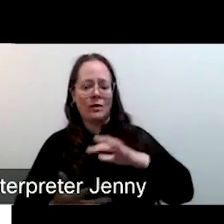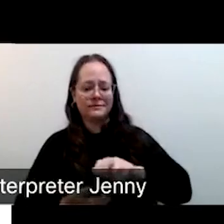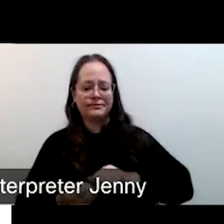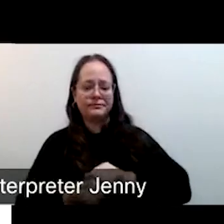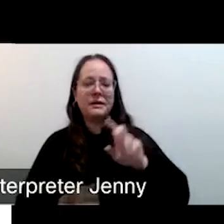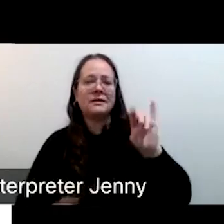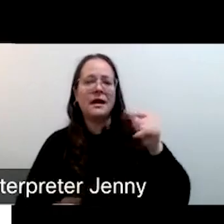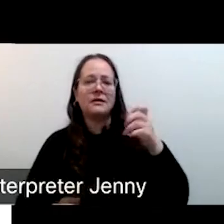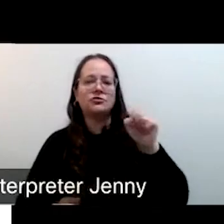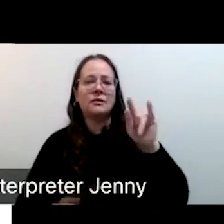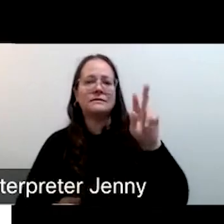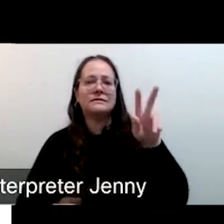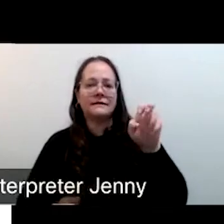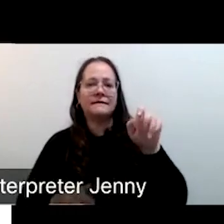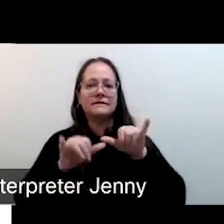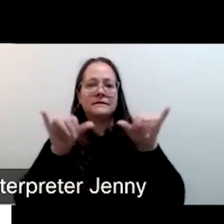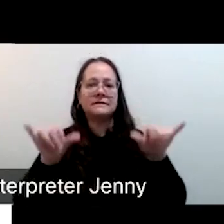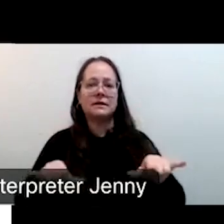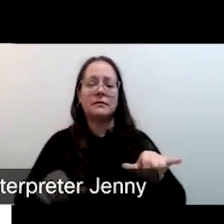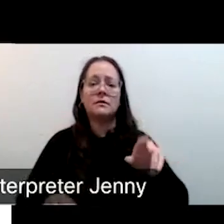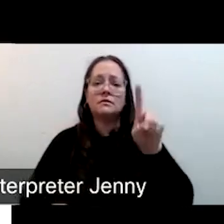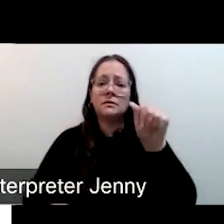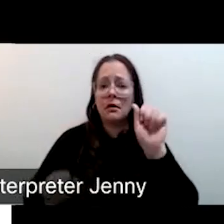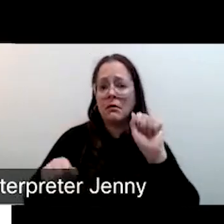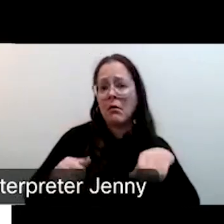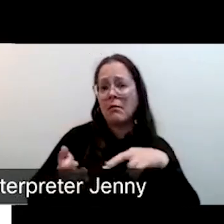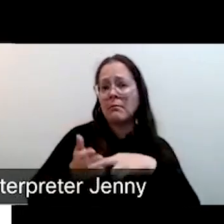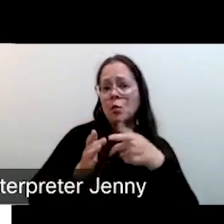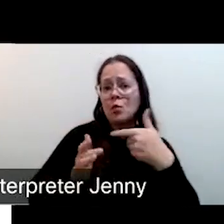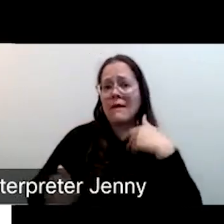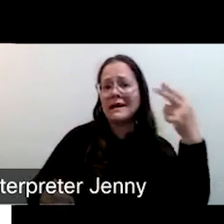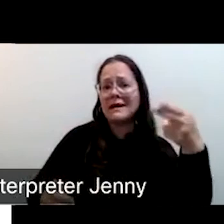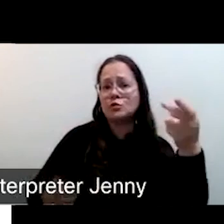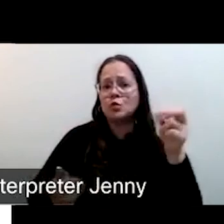Disability may also mean having a record or history of such an impairment.